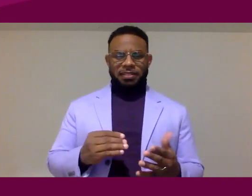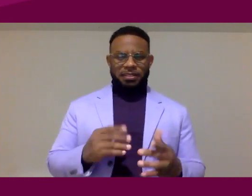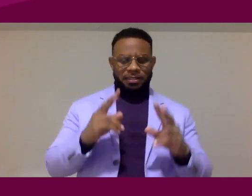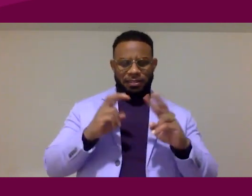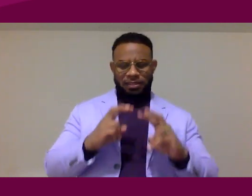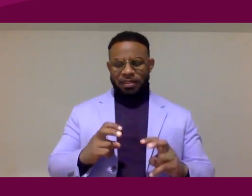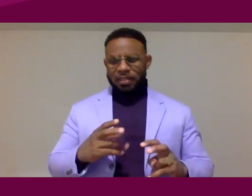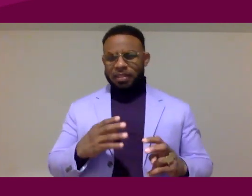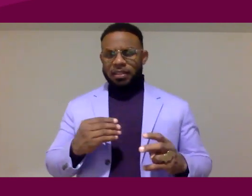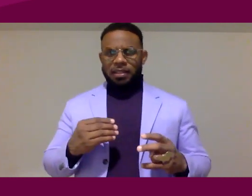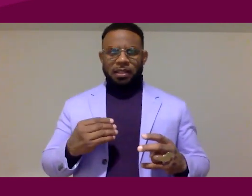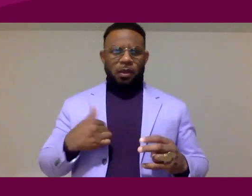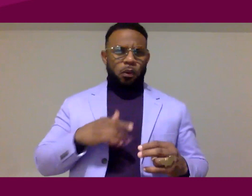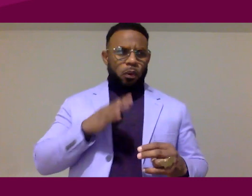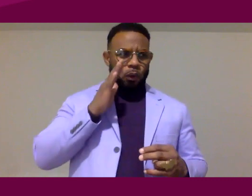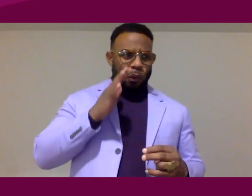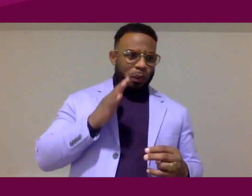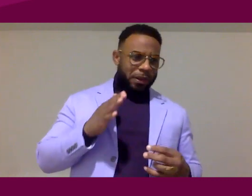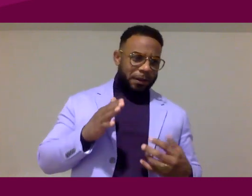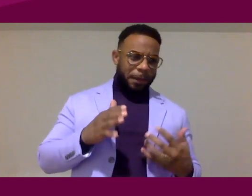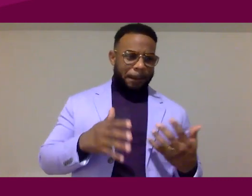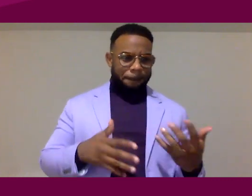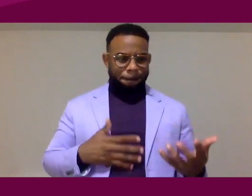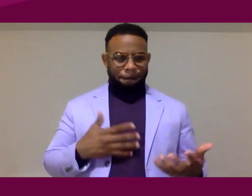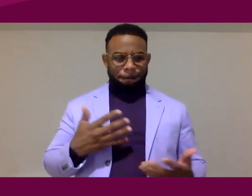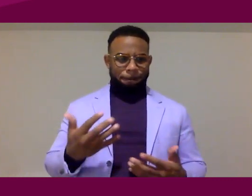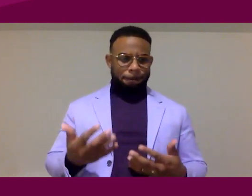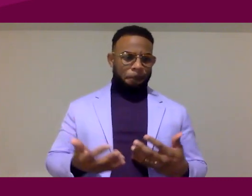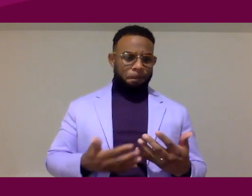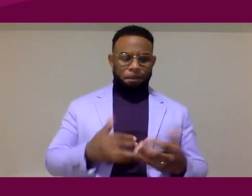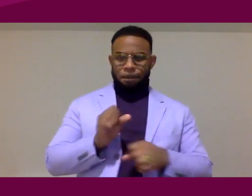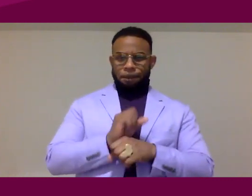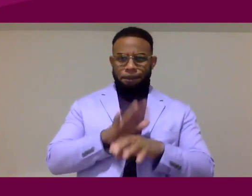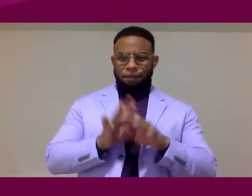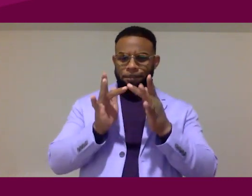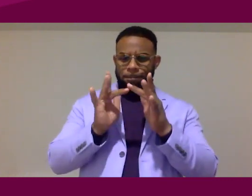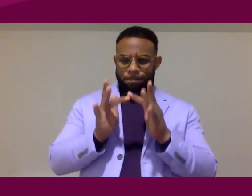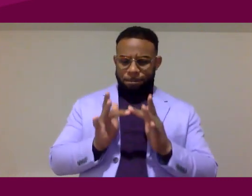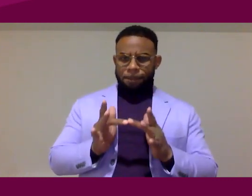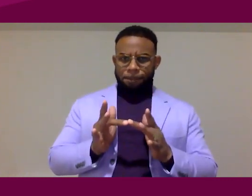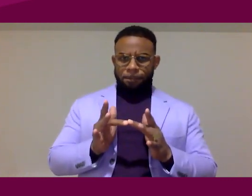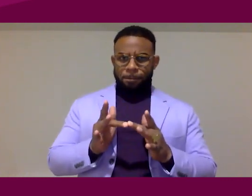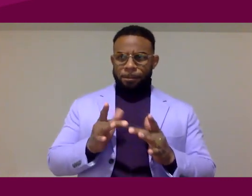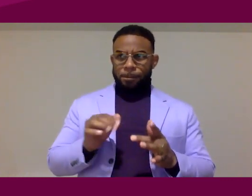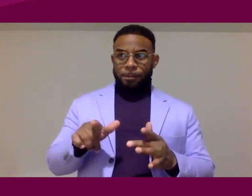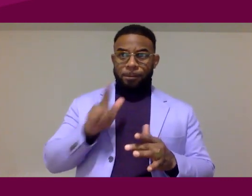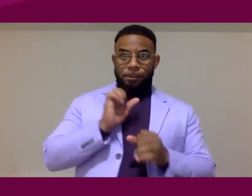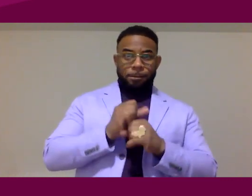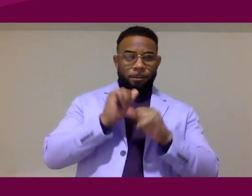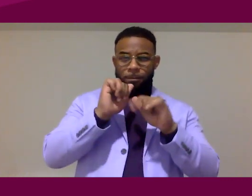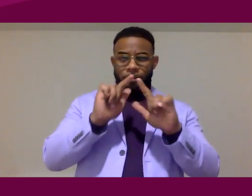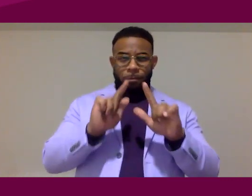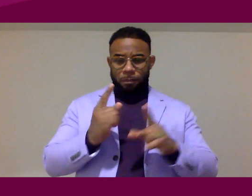And we would work on a website and they would make all the corrections and it would be great.